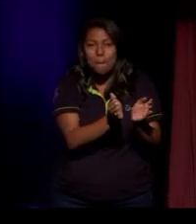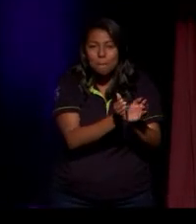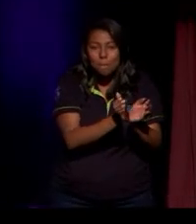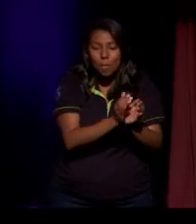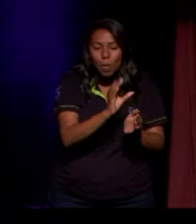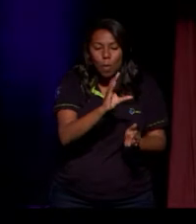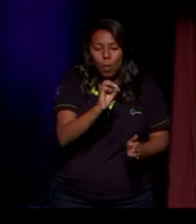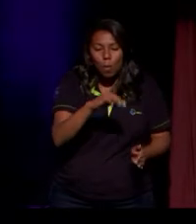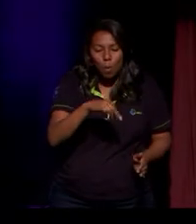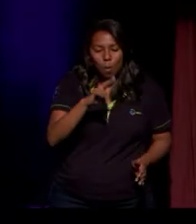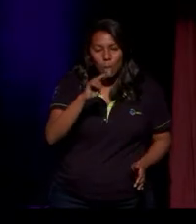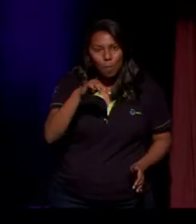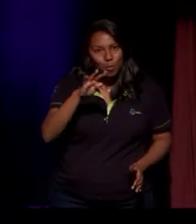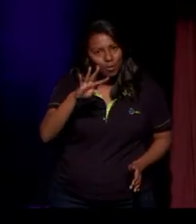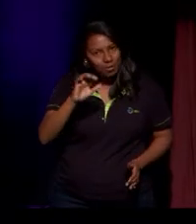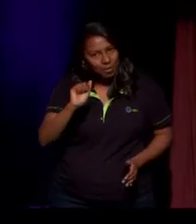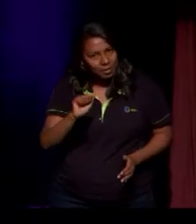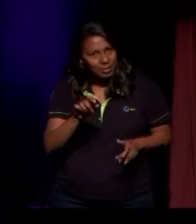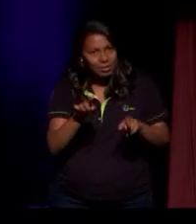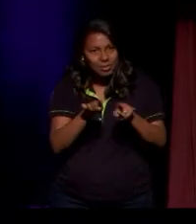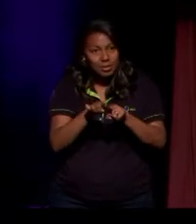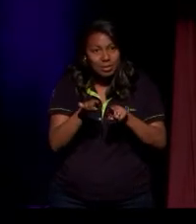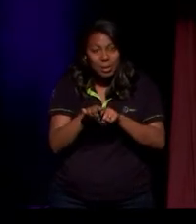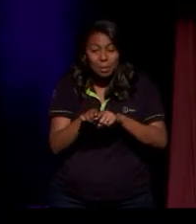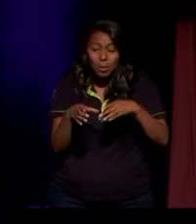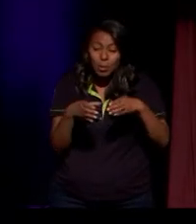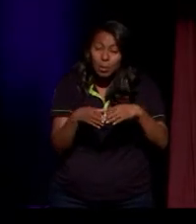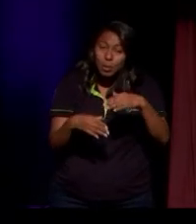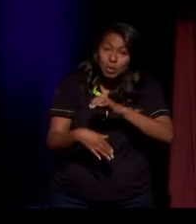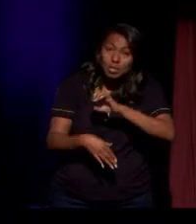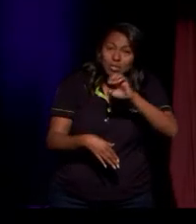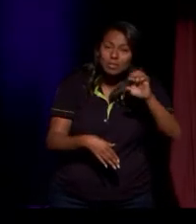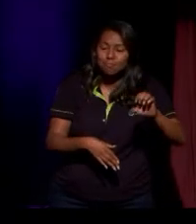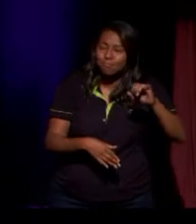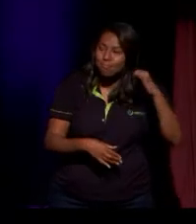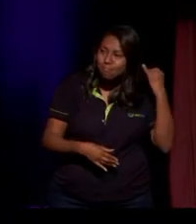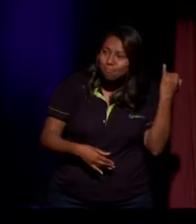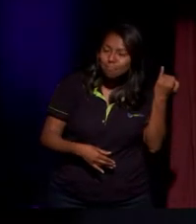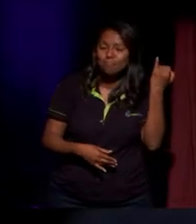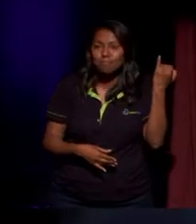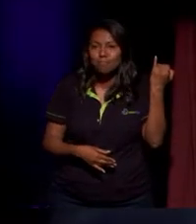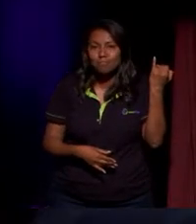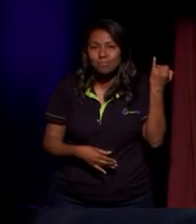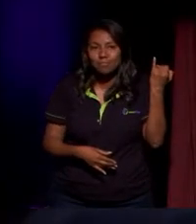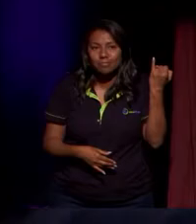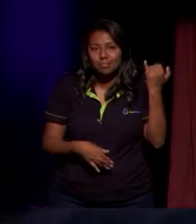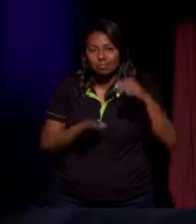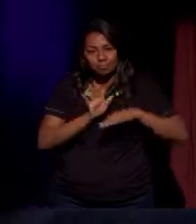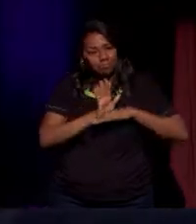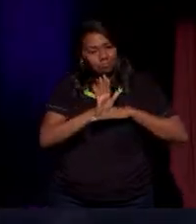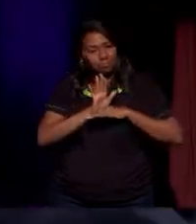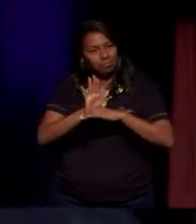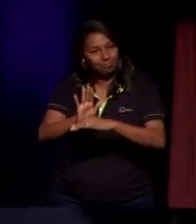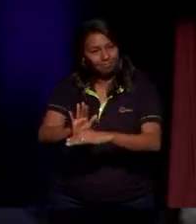and, in general, the leftist Lebanese parties are fundamental to the consolidation of women's struggle.